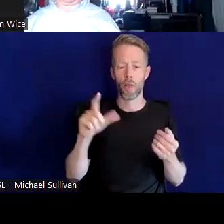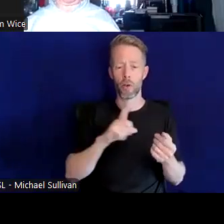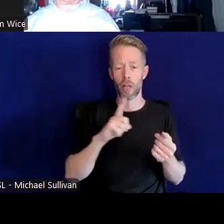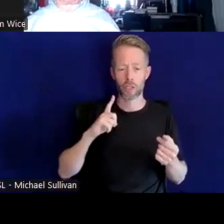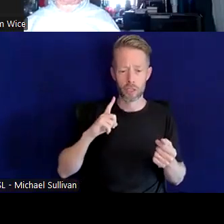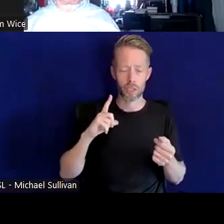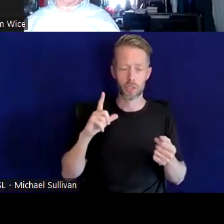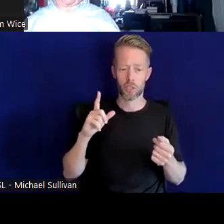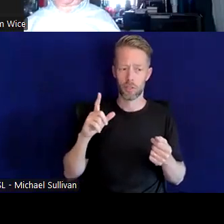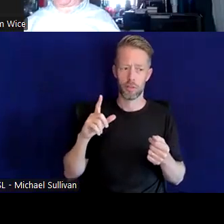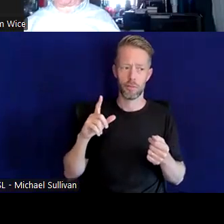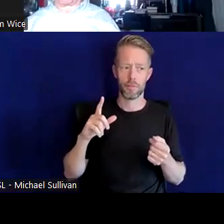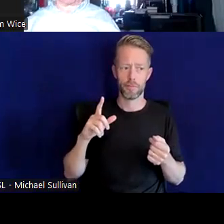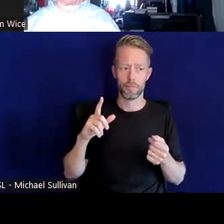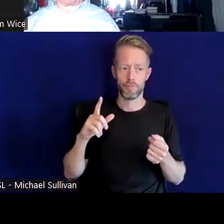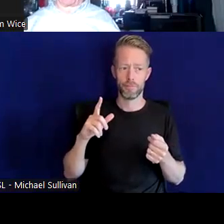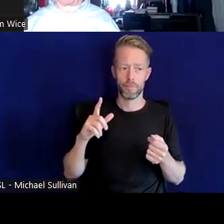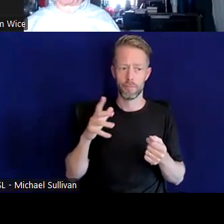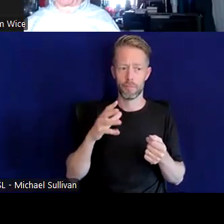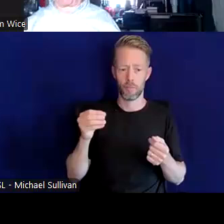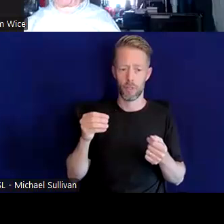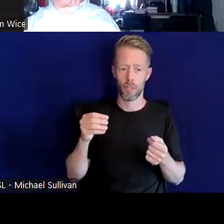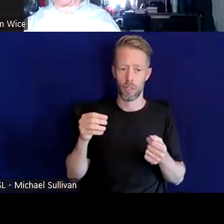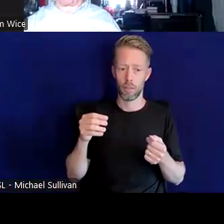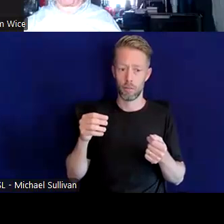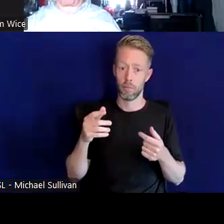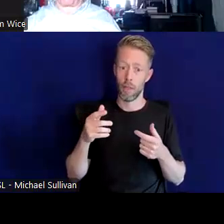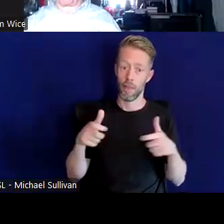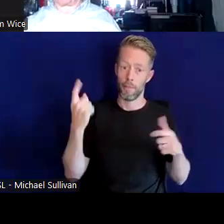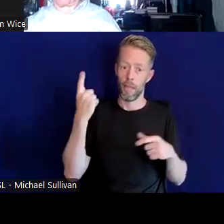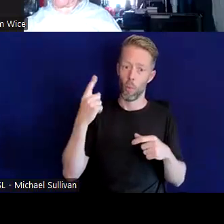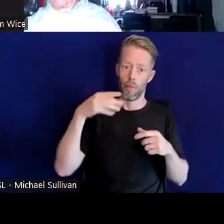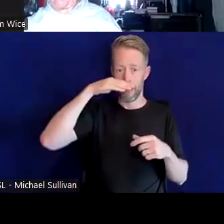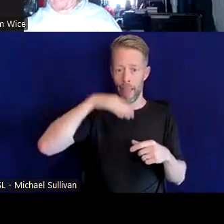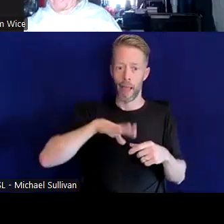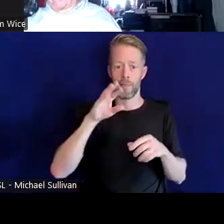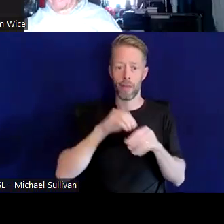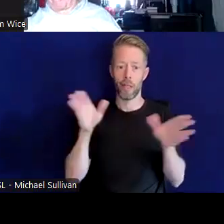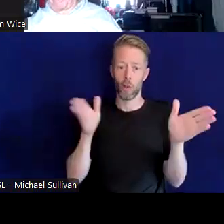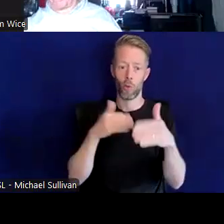Maybe it takes an ADA or some other legislation and then